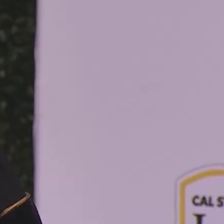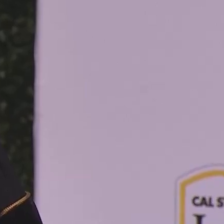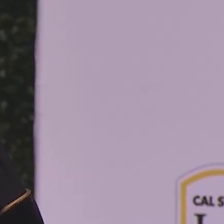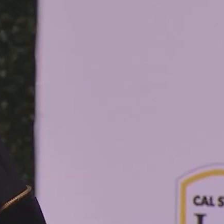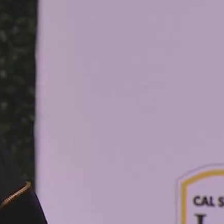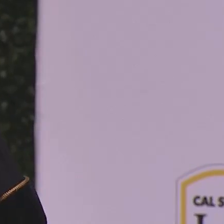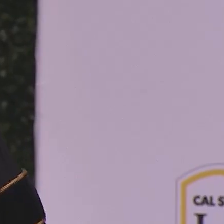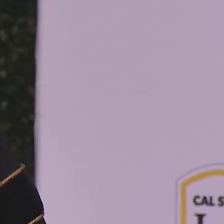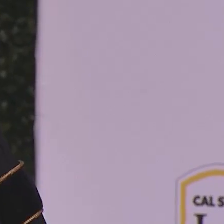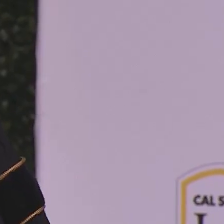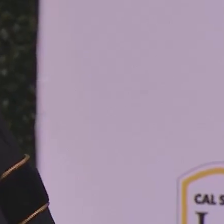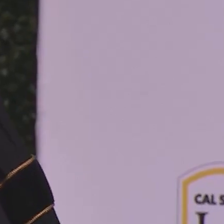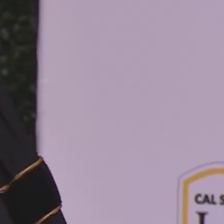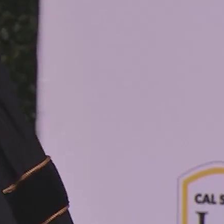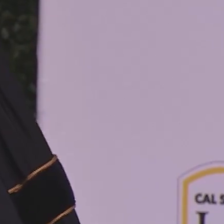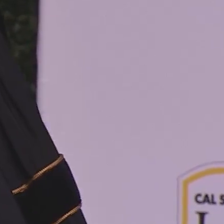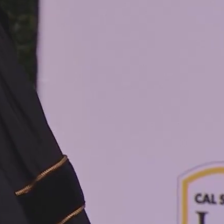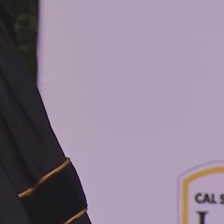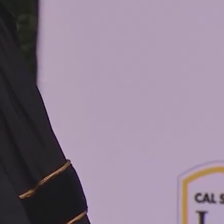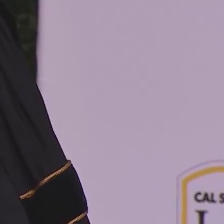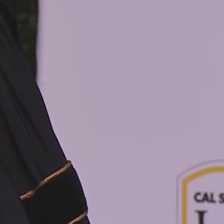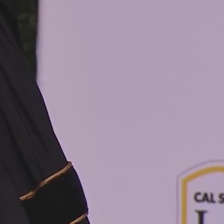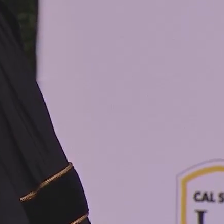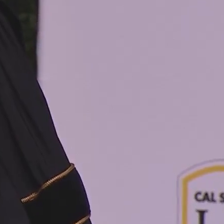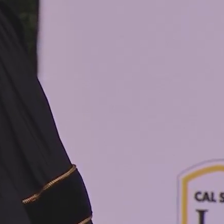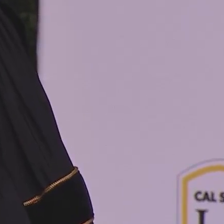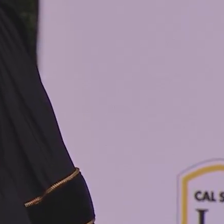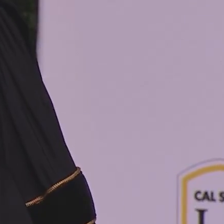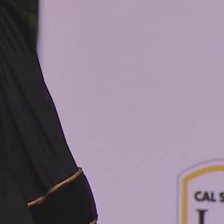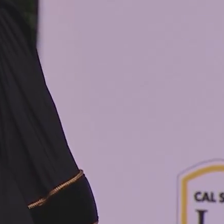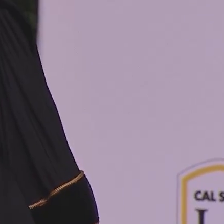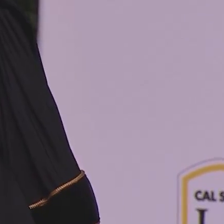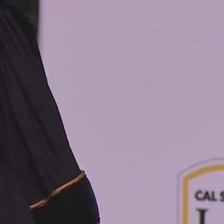BY THE AUTHORITY VESTED IN ME BY THE STATE OF CALIFORNIA AND BY THE TRUSTEES